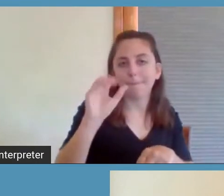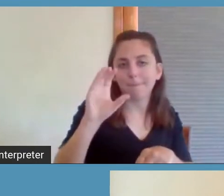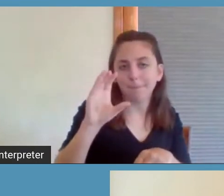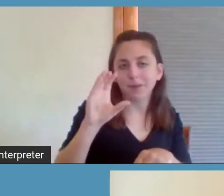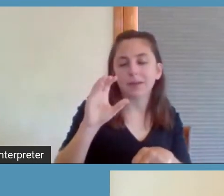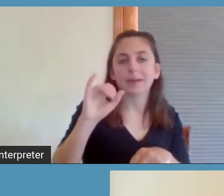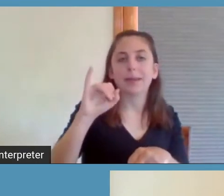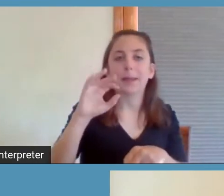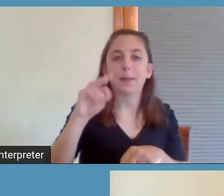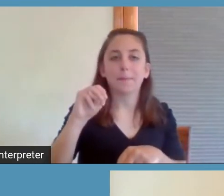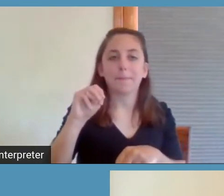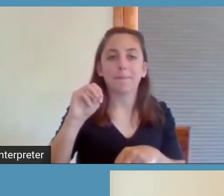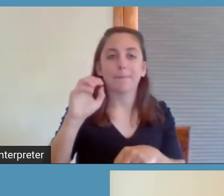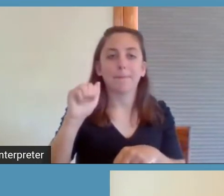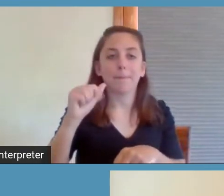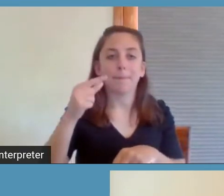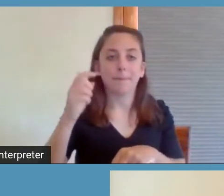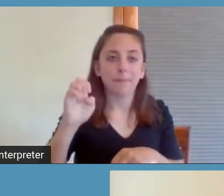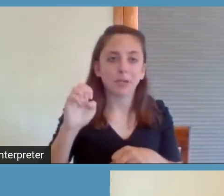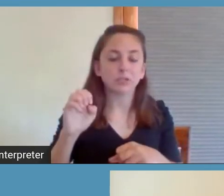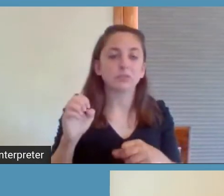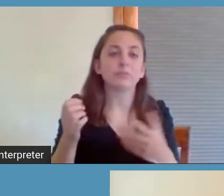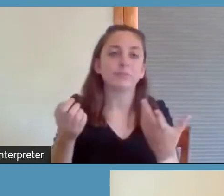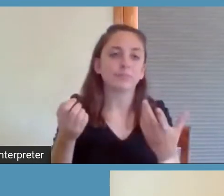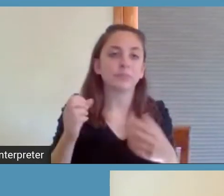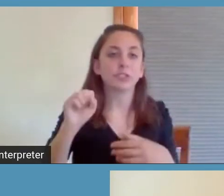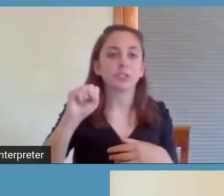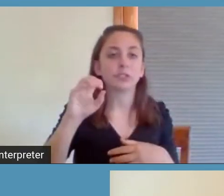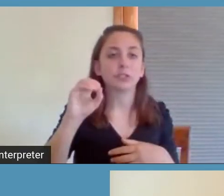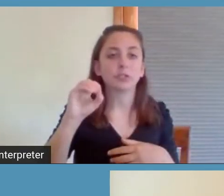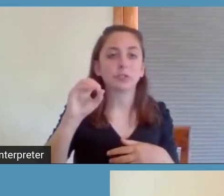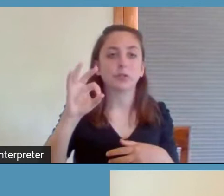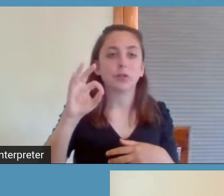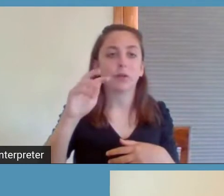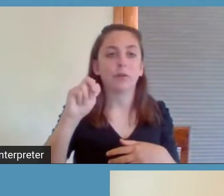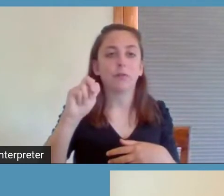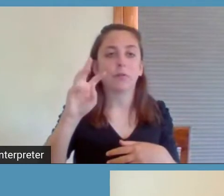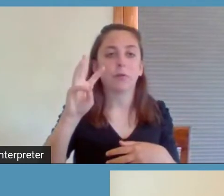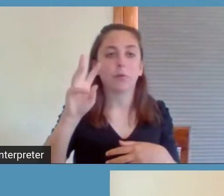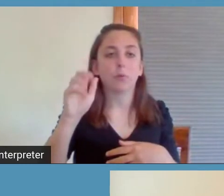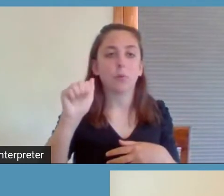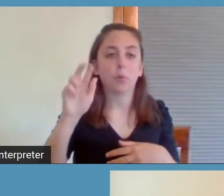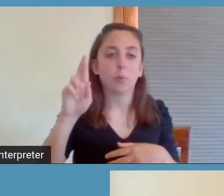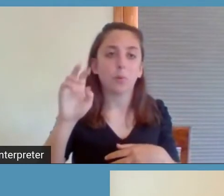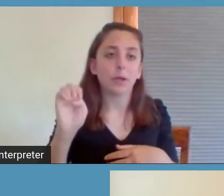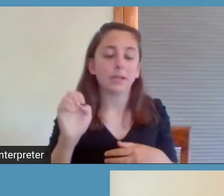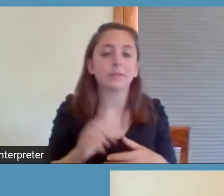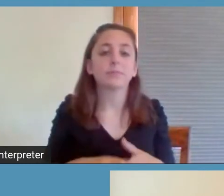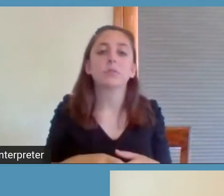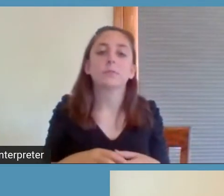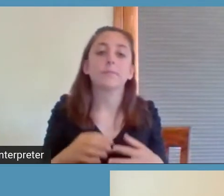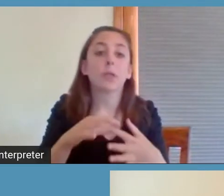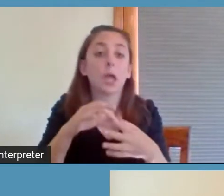so i um i have a newer computer so there is a image capture option that i use and then i just